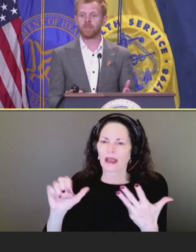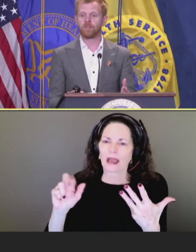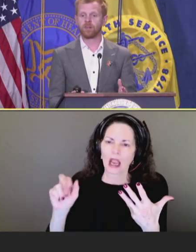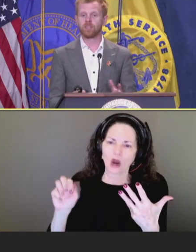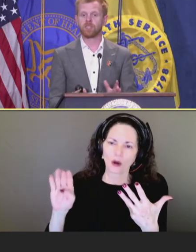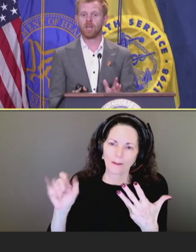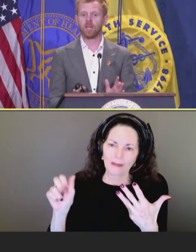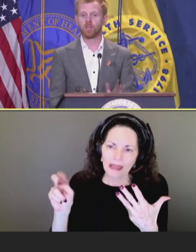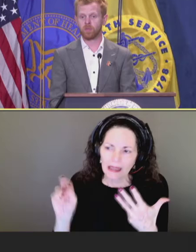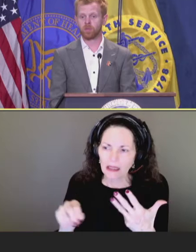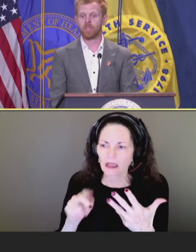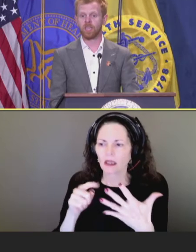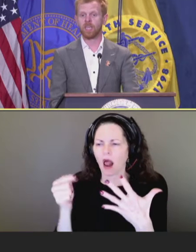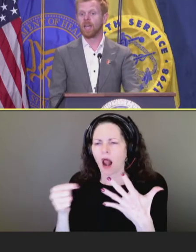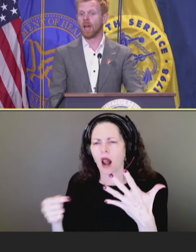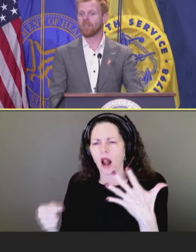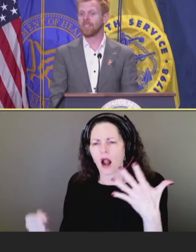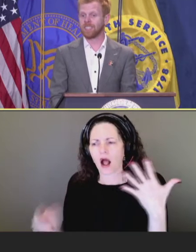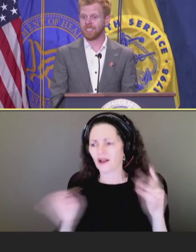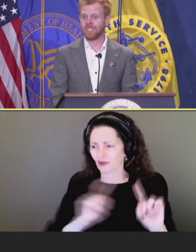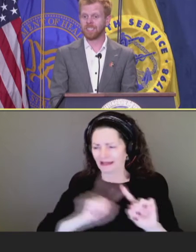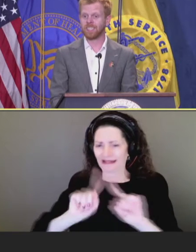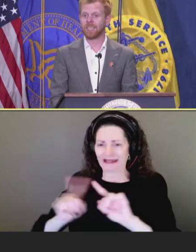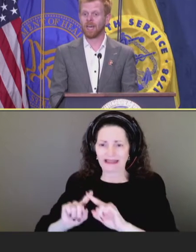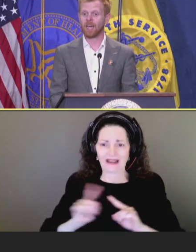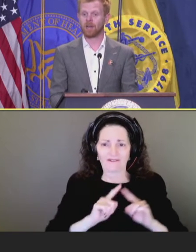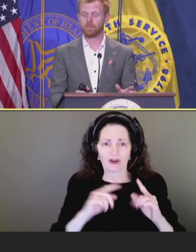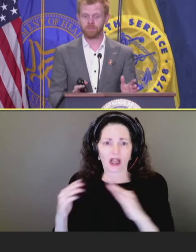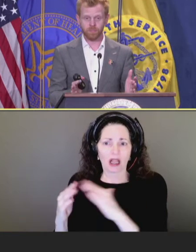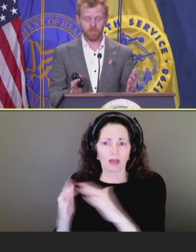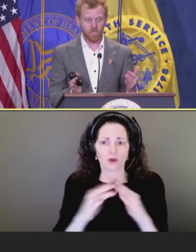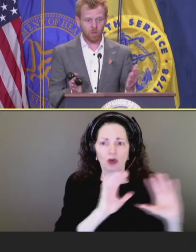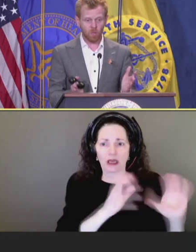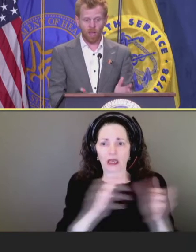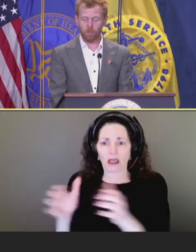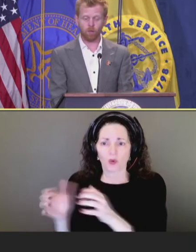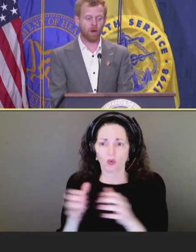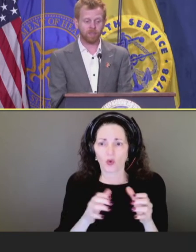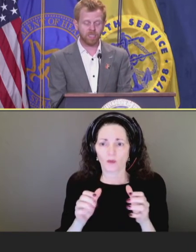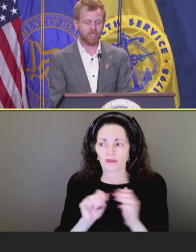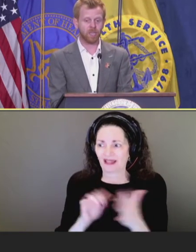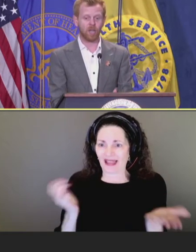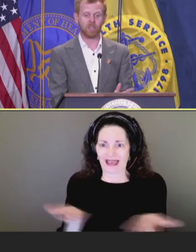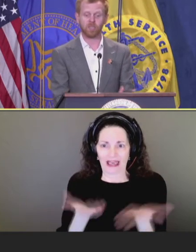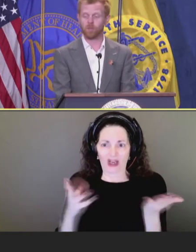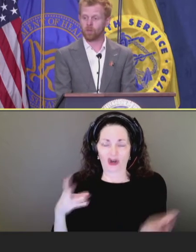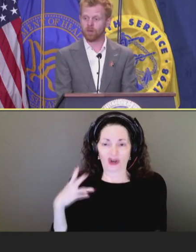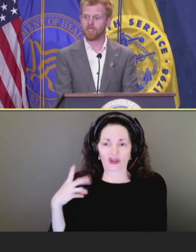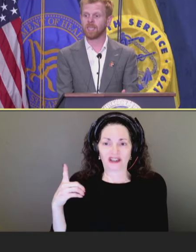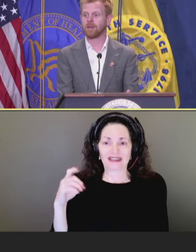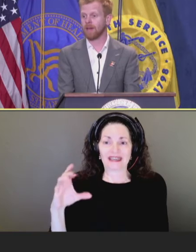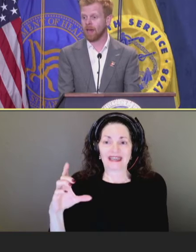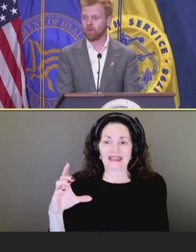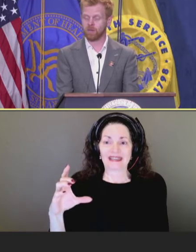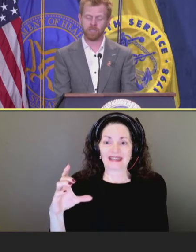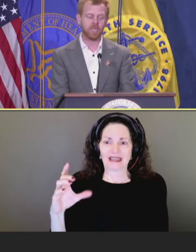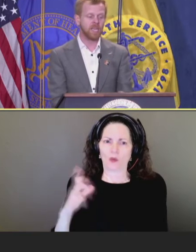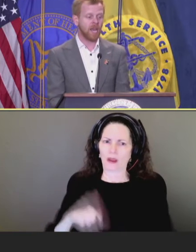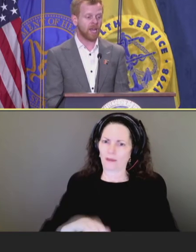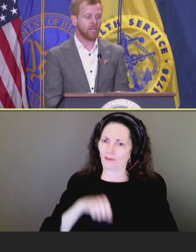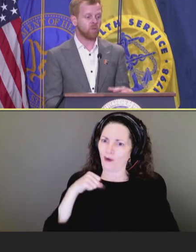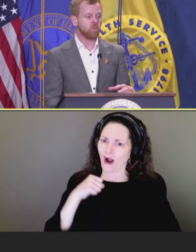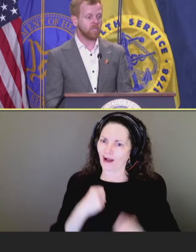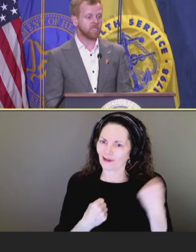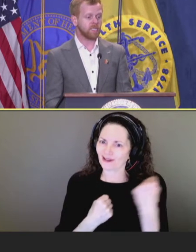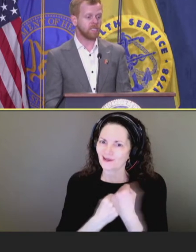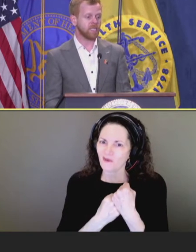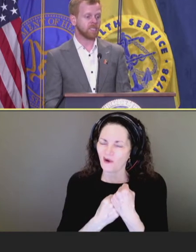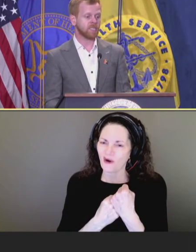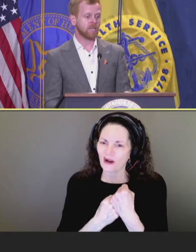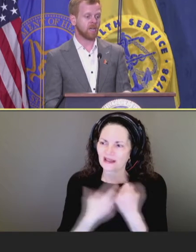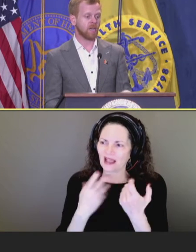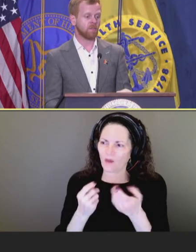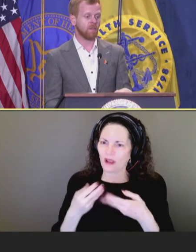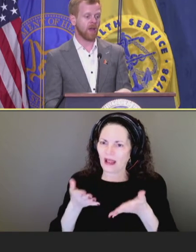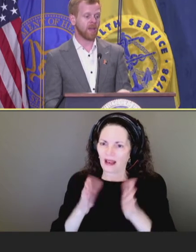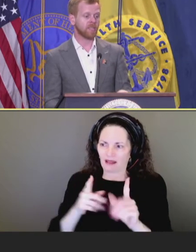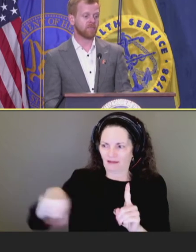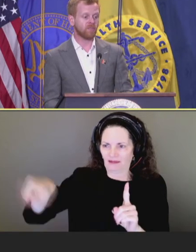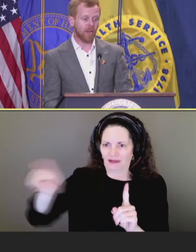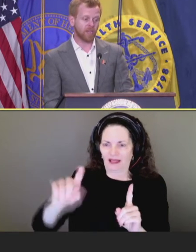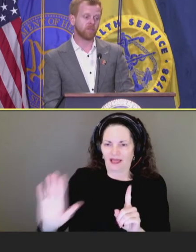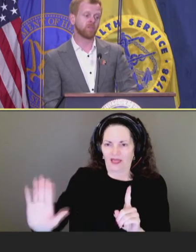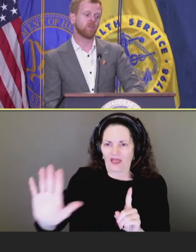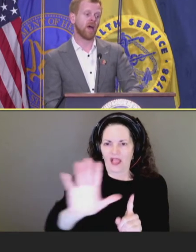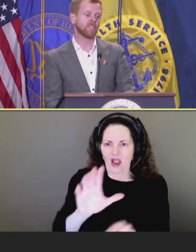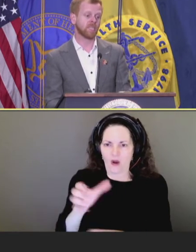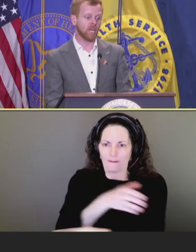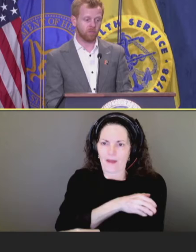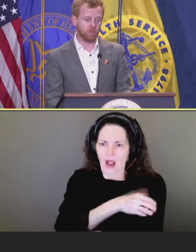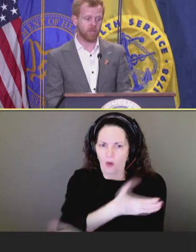diverse community that D.C. proudly supports and empowers. And we see it as vital as a government